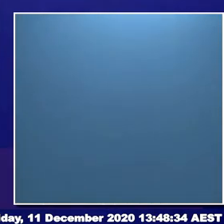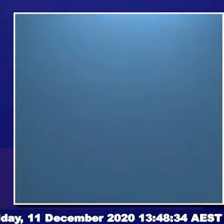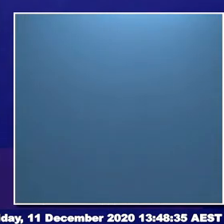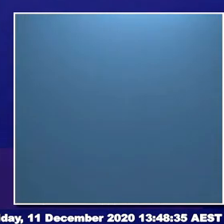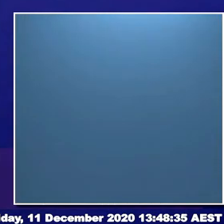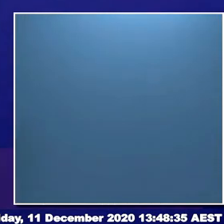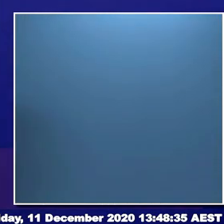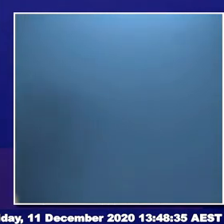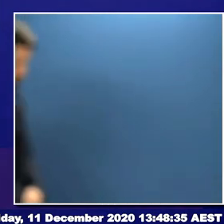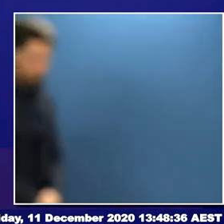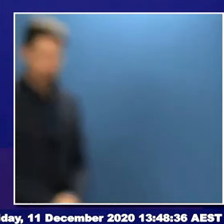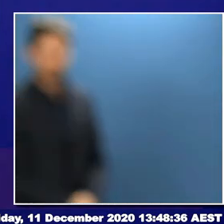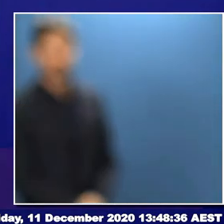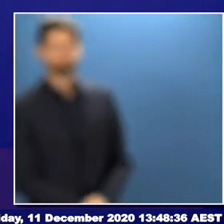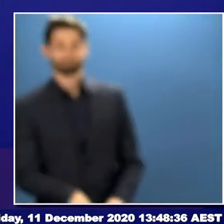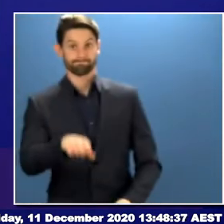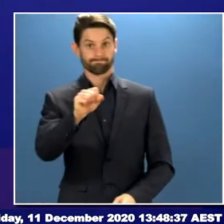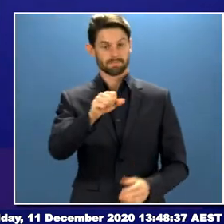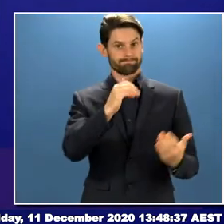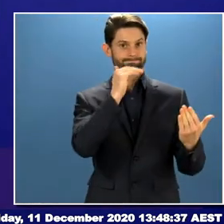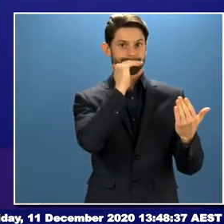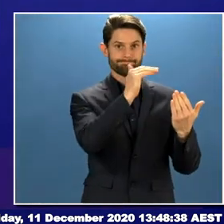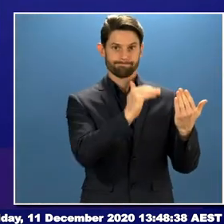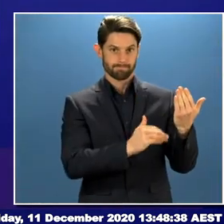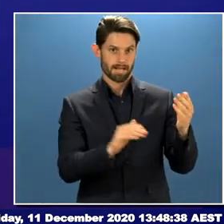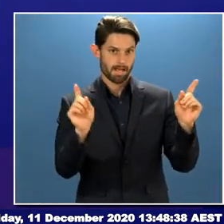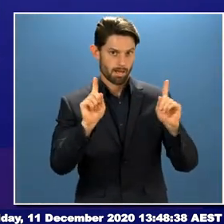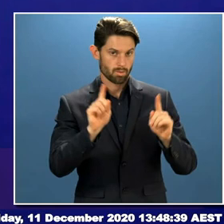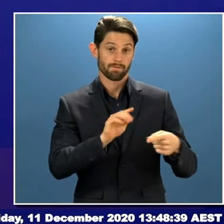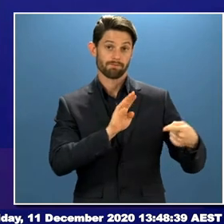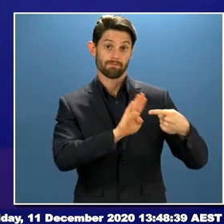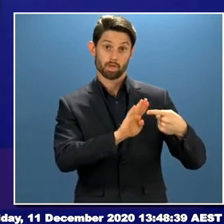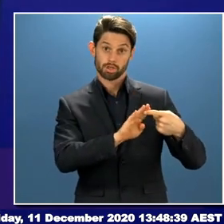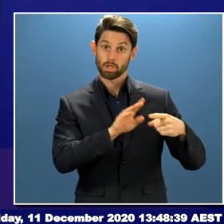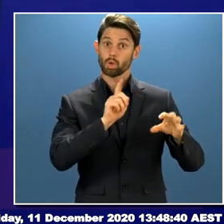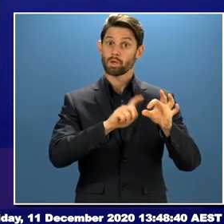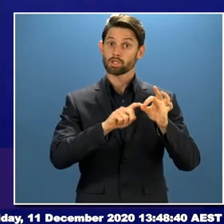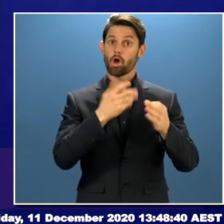The directions that are to be made are as follows: . Questions on notice.